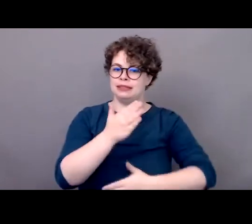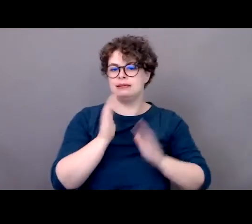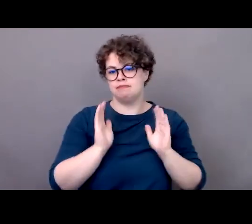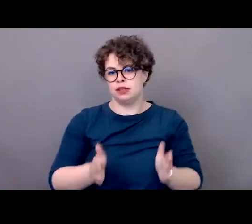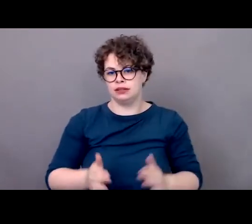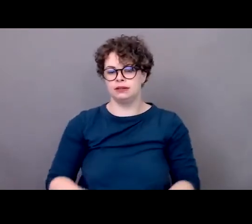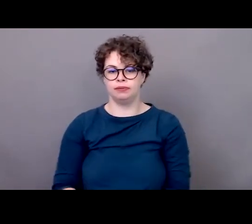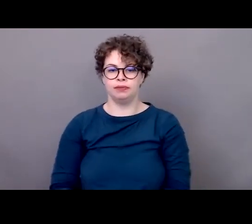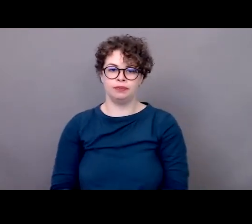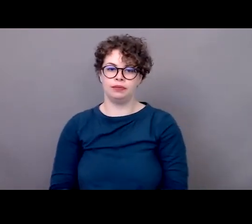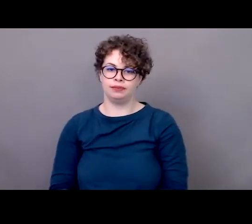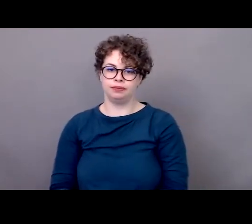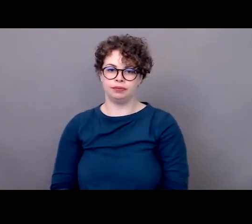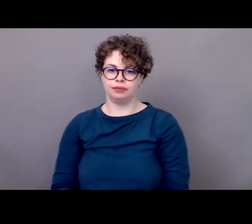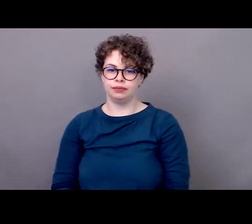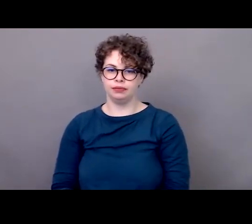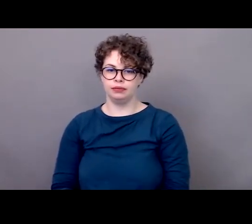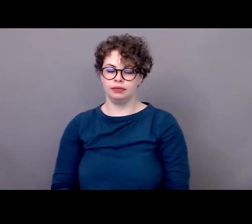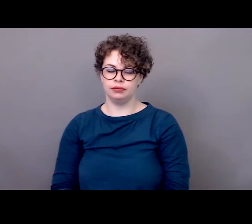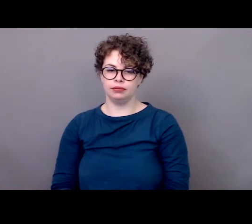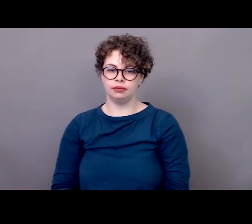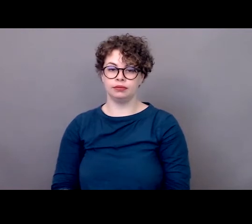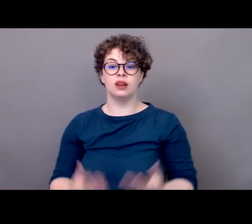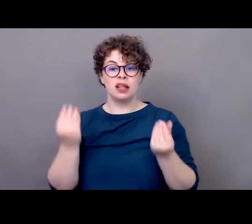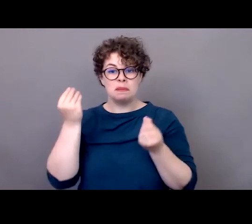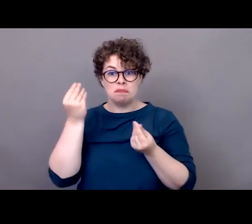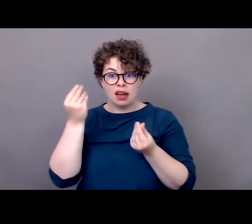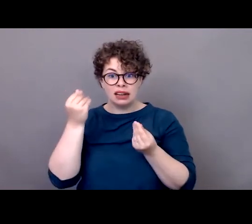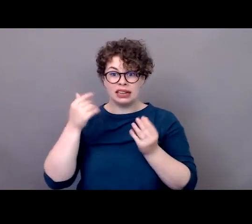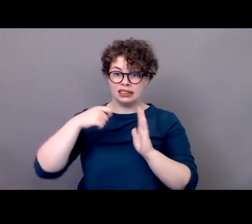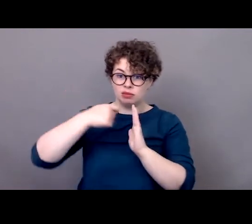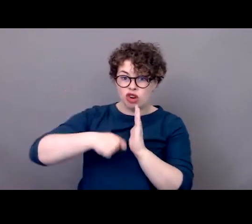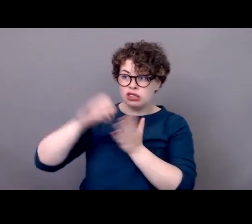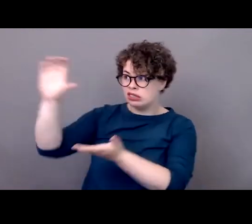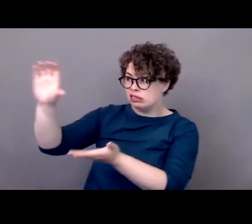When we think about where to invest and what kinds of things to do, we need to weigh up the